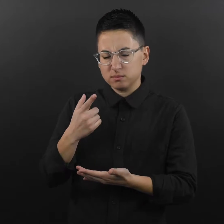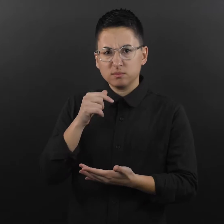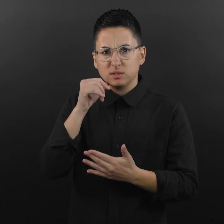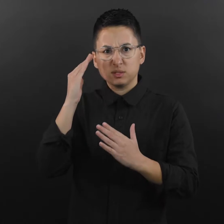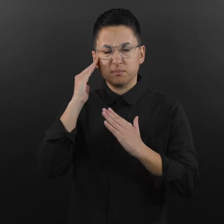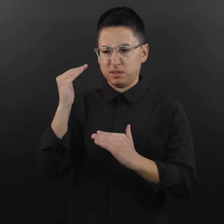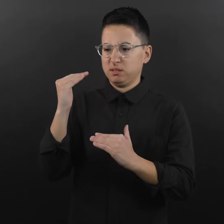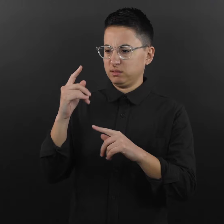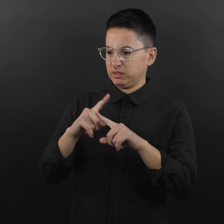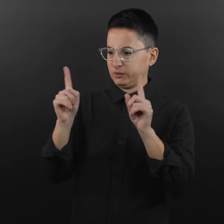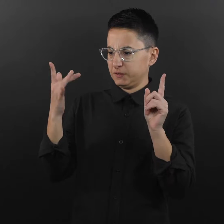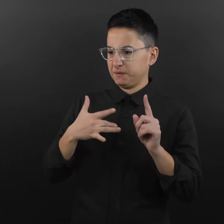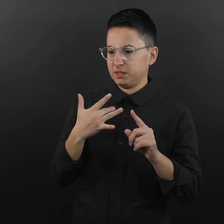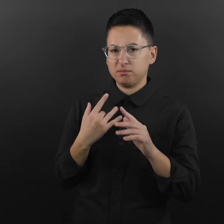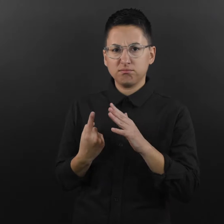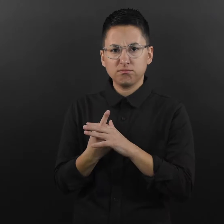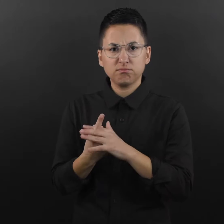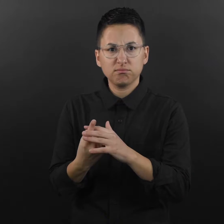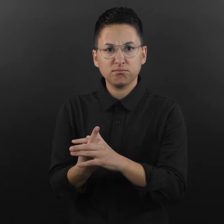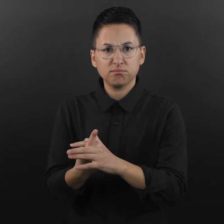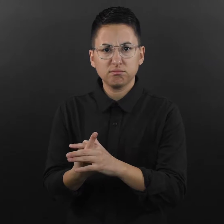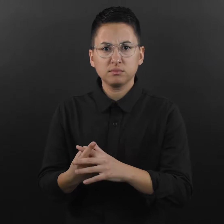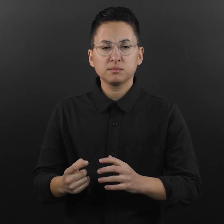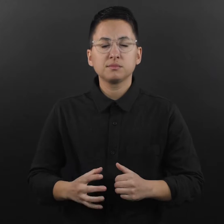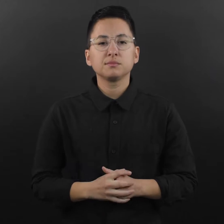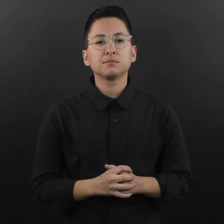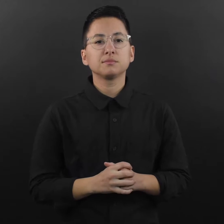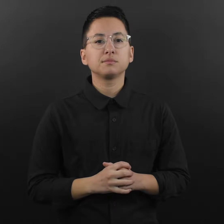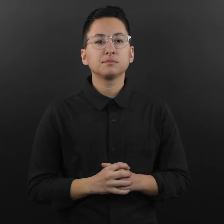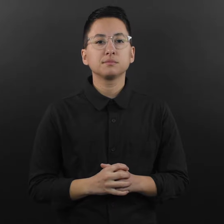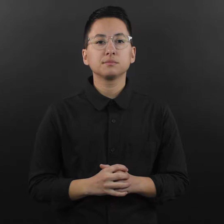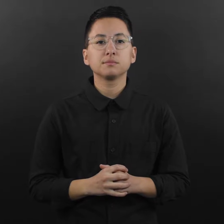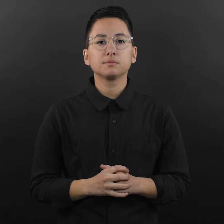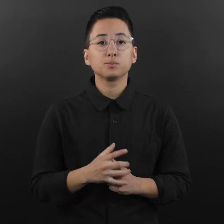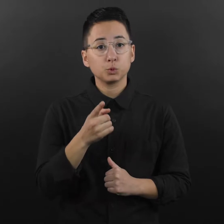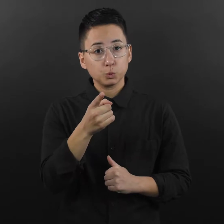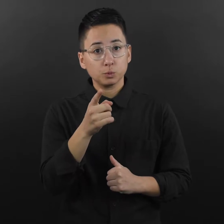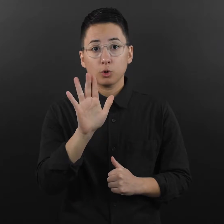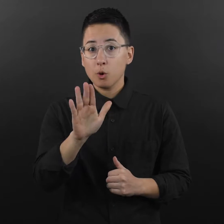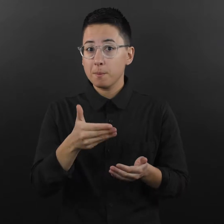When Being Pregnant or Having a New Baby Is Not What You Expected You and your baby